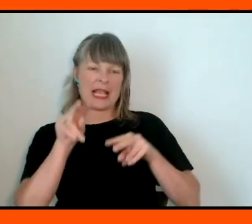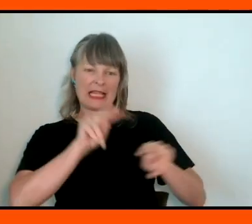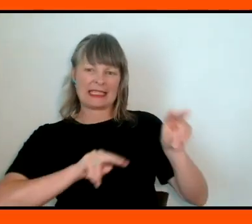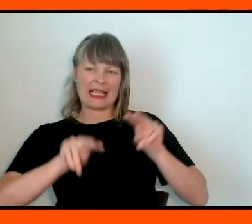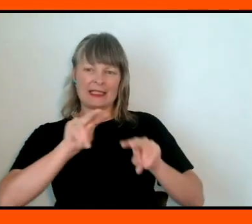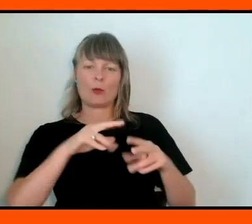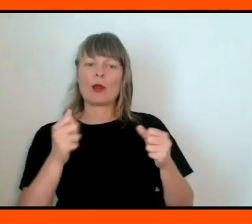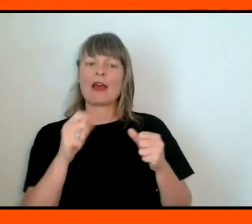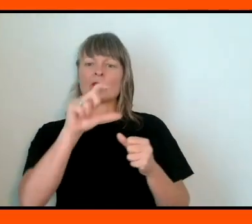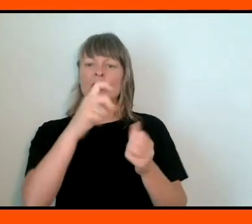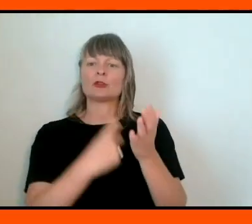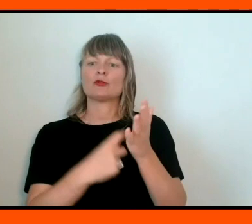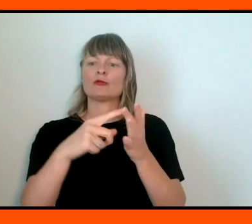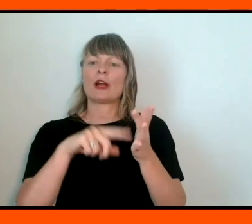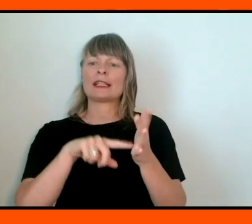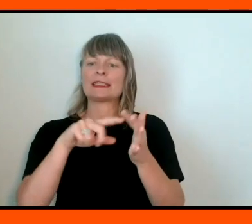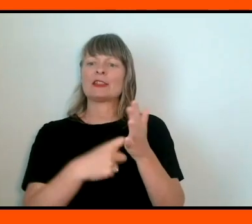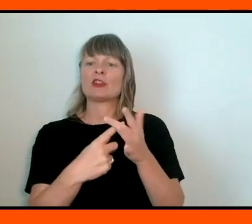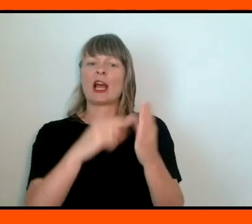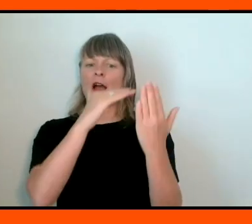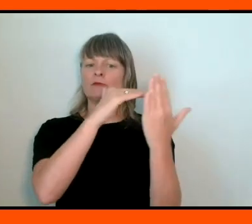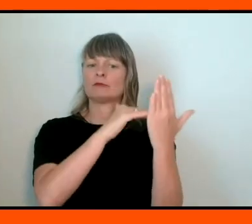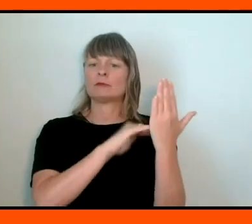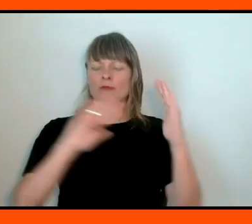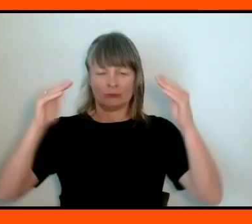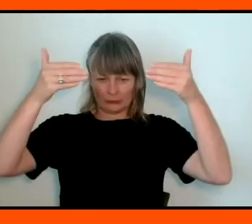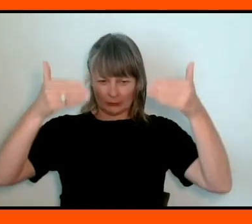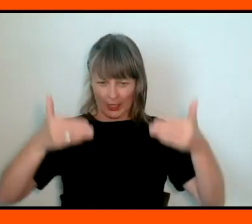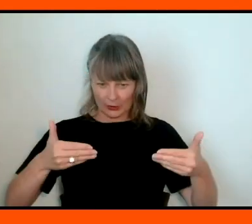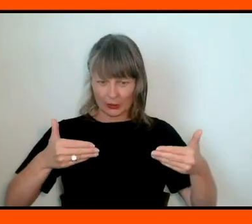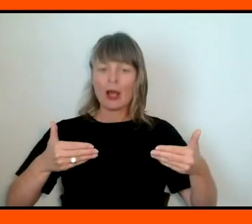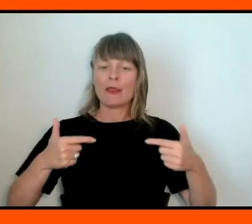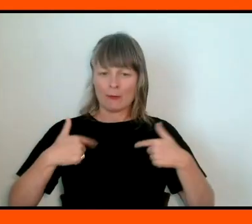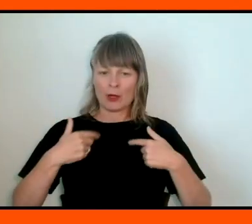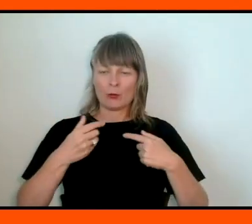and then we make that recommendation to government. It’s a very simple answer.